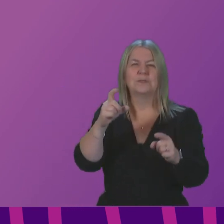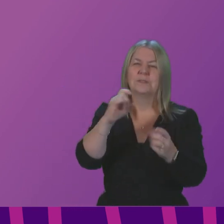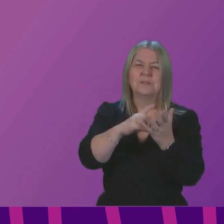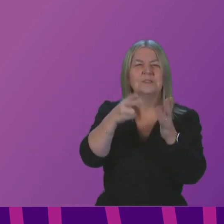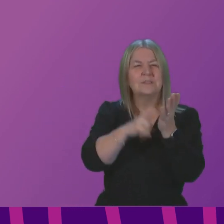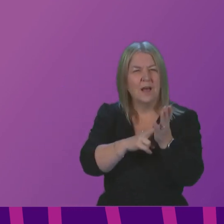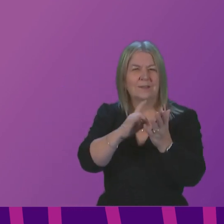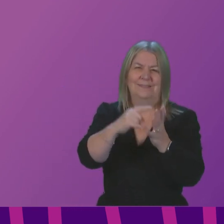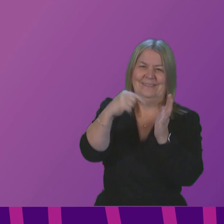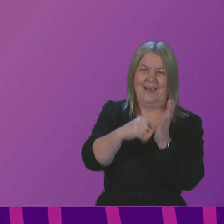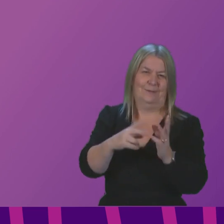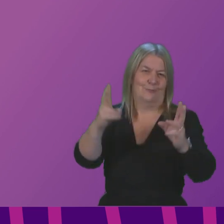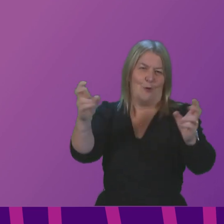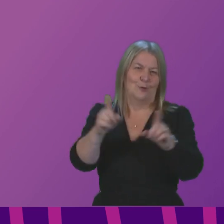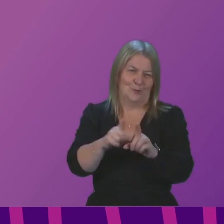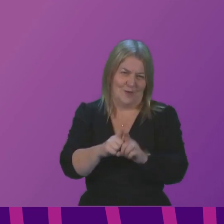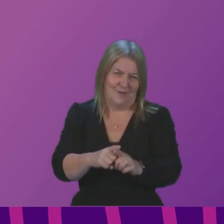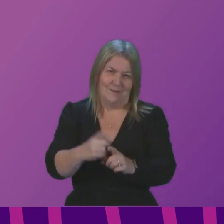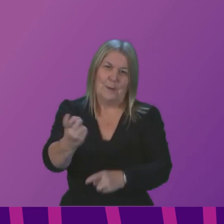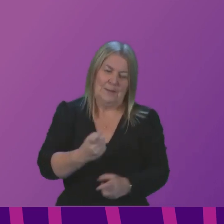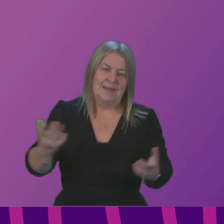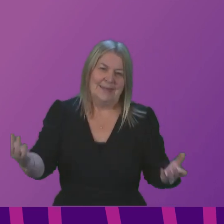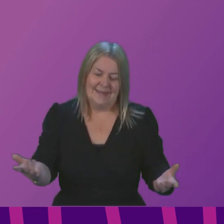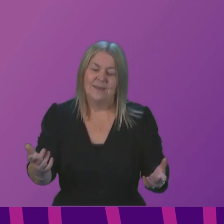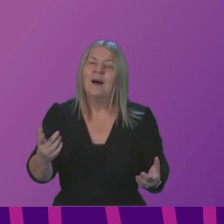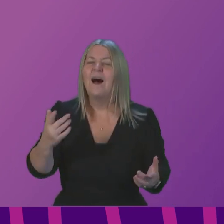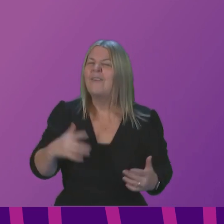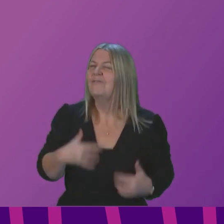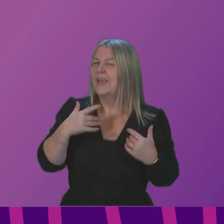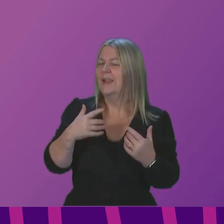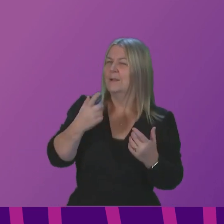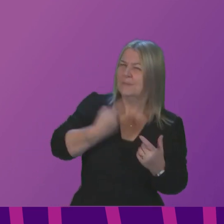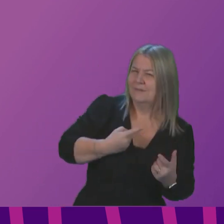and I agree on minimum unit pricing but I am concerned about the lack of urgency in